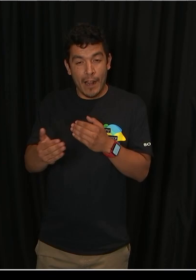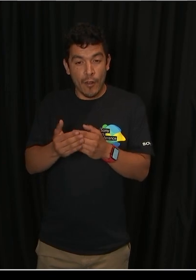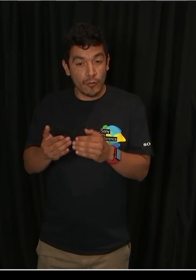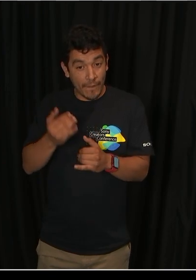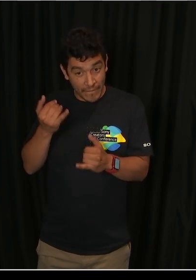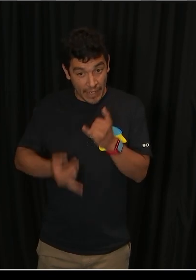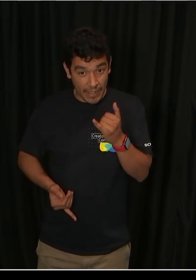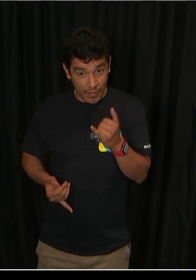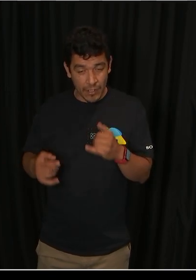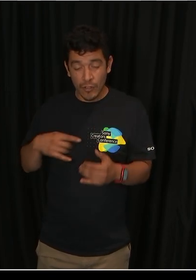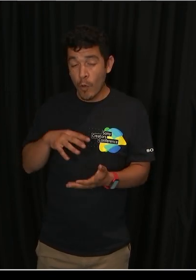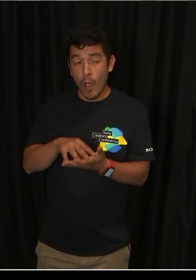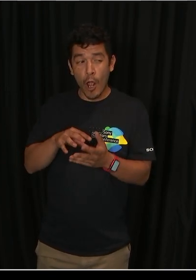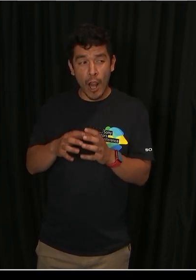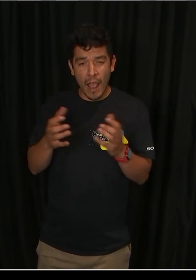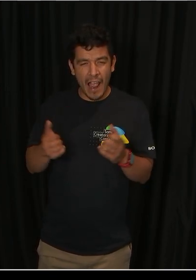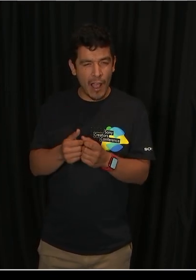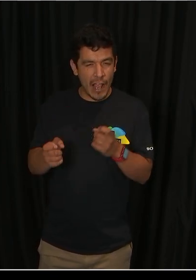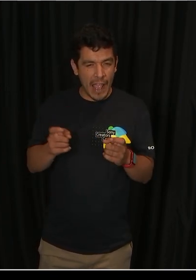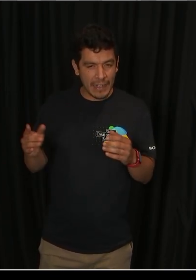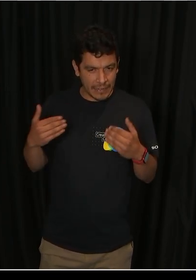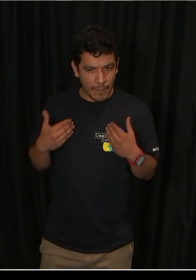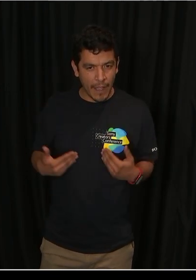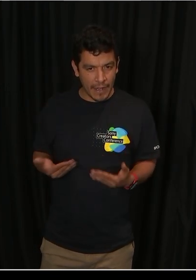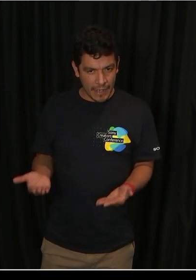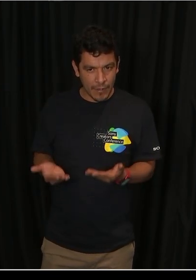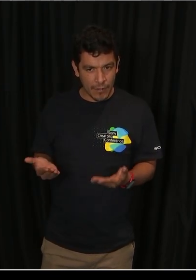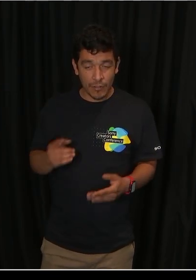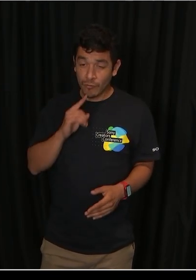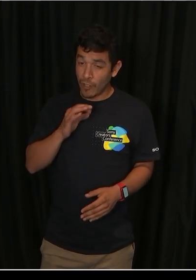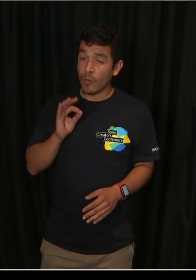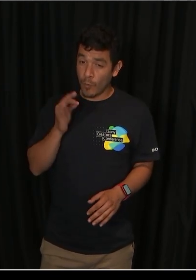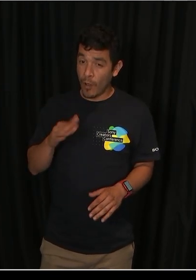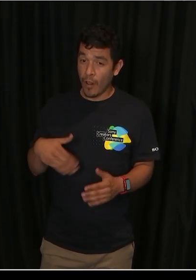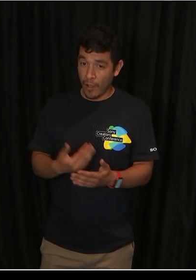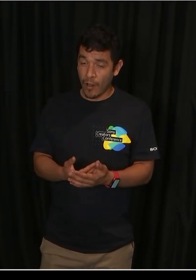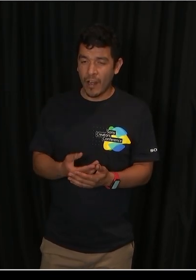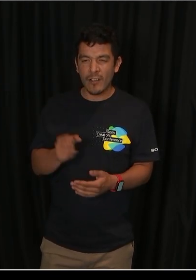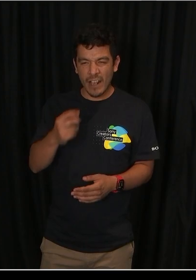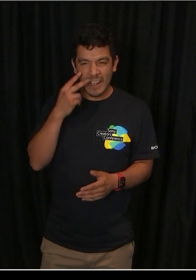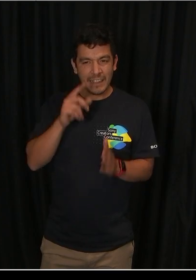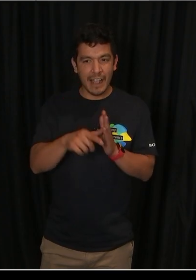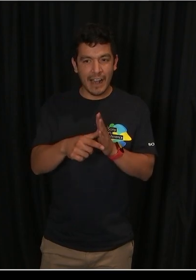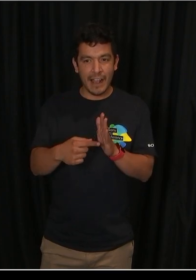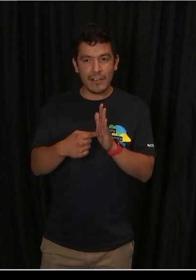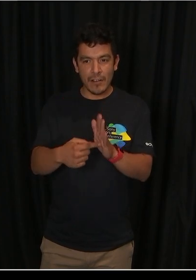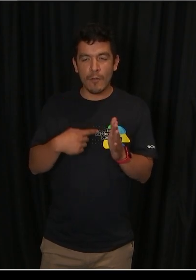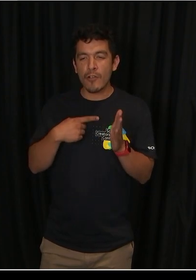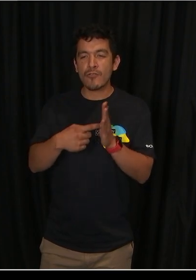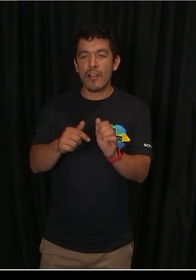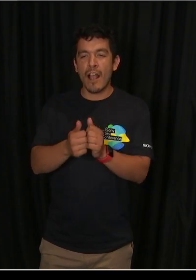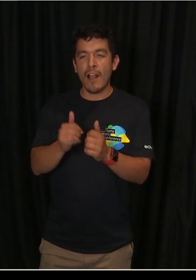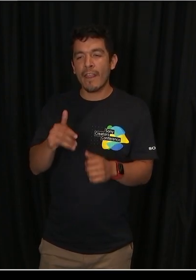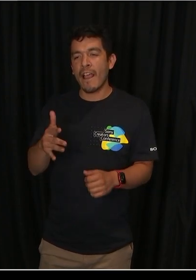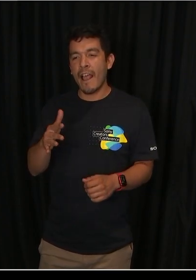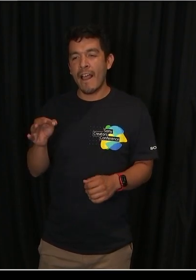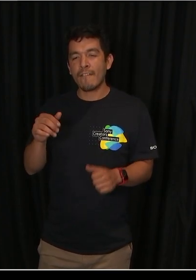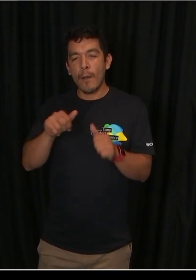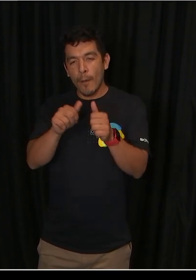So we learned a lot how to handle his body here and these were all really cool. And you can see in later examples, I'll show you how this sort of posing ideology